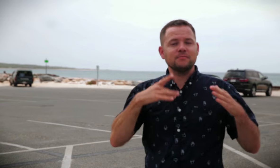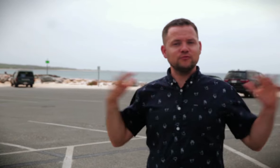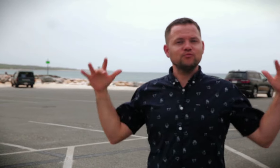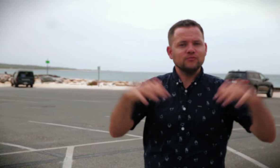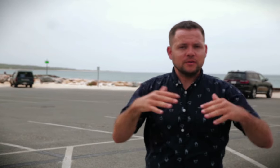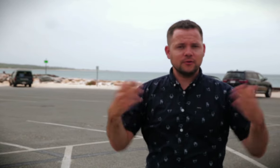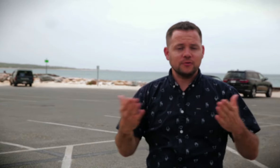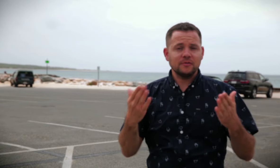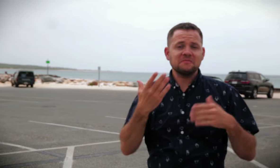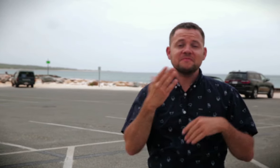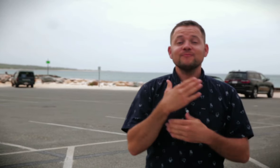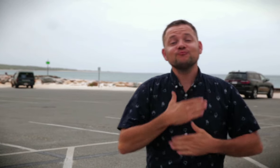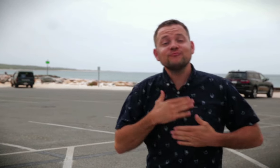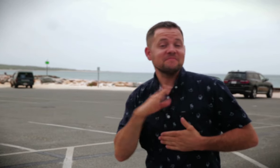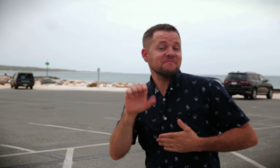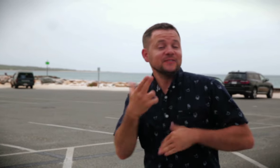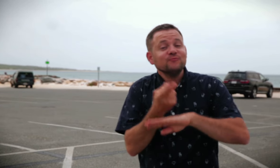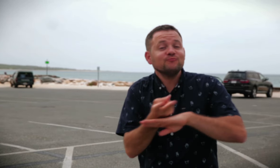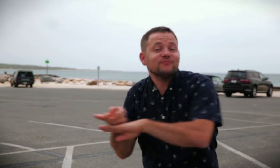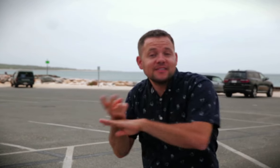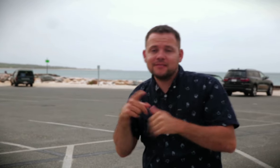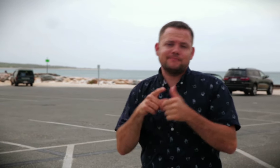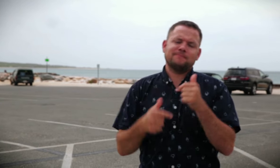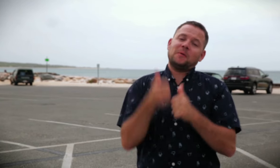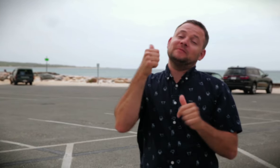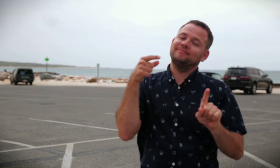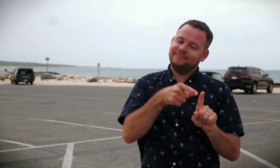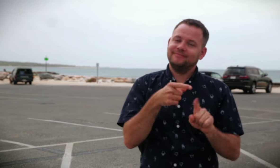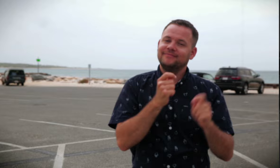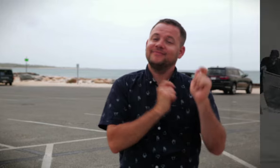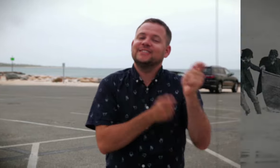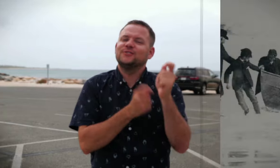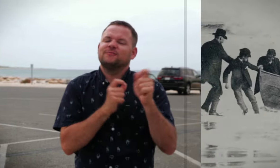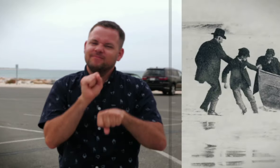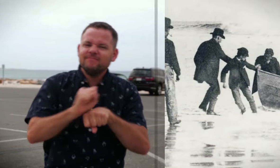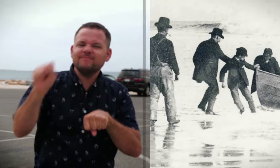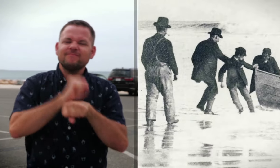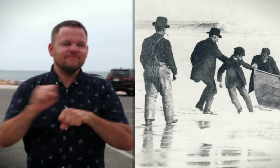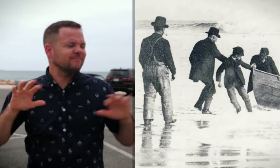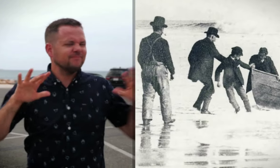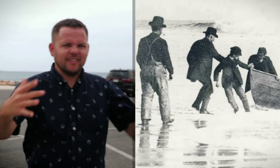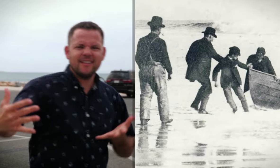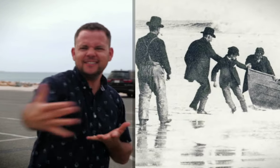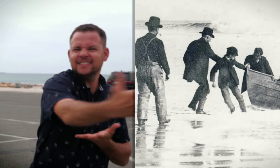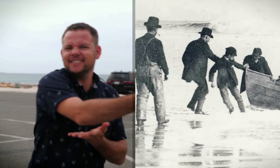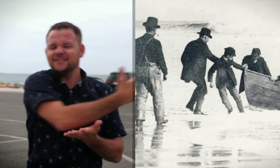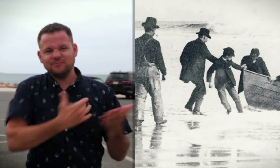This is an area where deaf people used to gather. Maybe for the beach, but most likely for the fishing here.